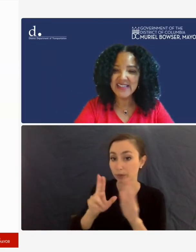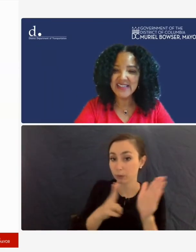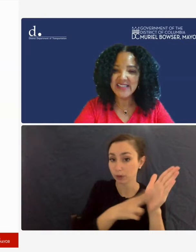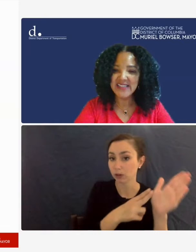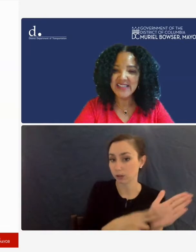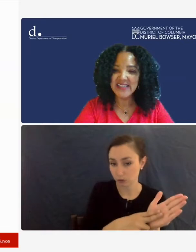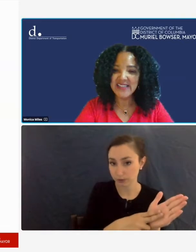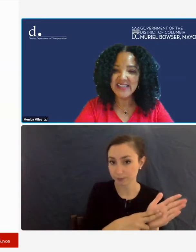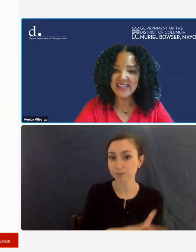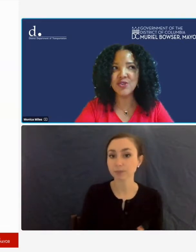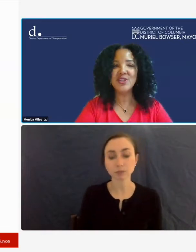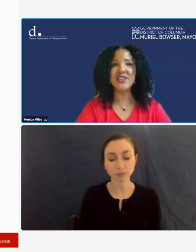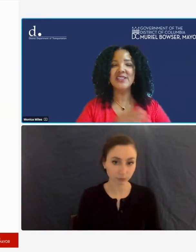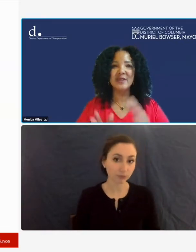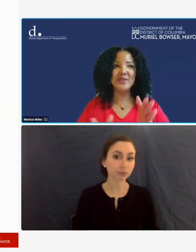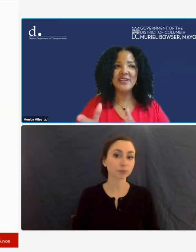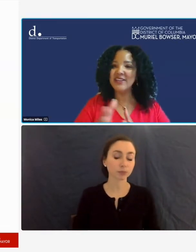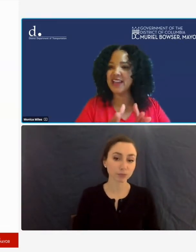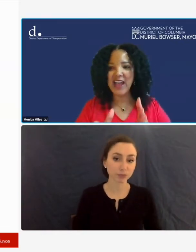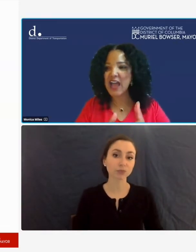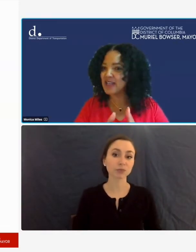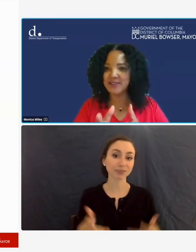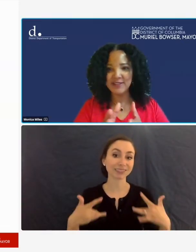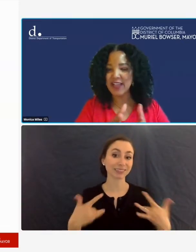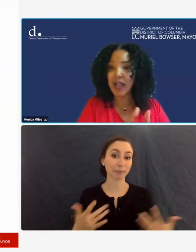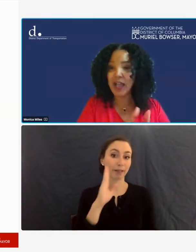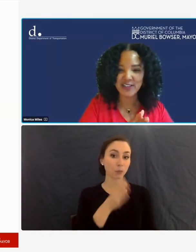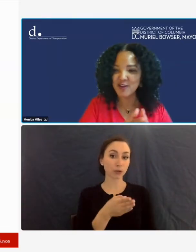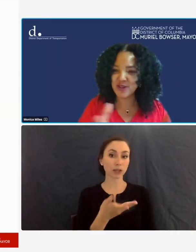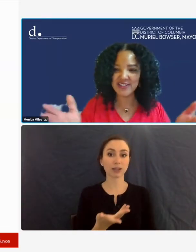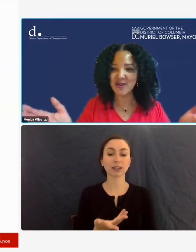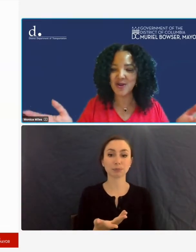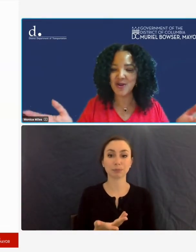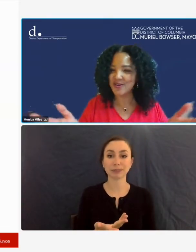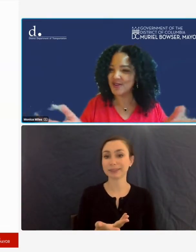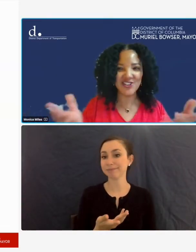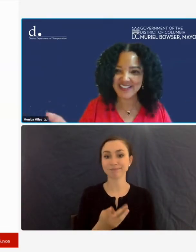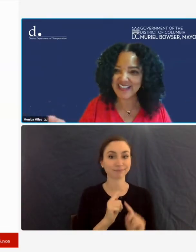you know because usually it's going to be at an odd time because everyone's auditor finishes at a